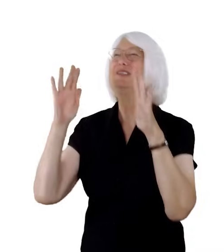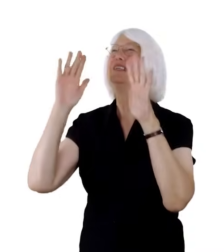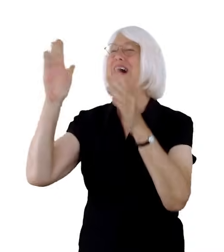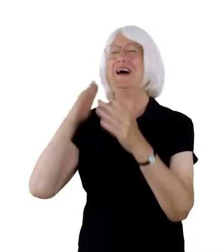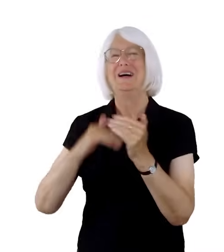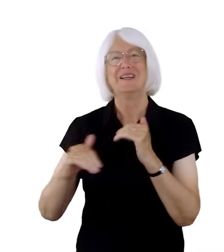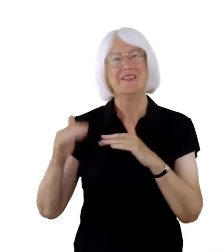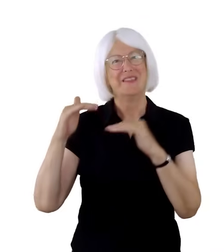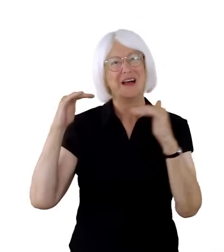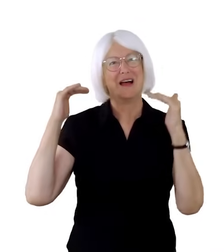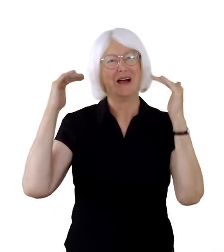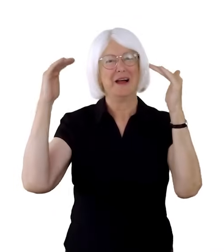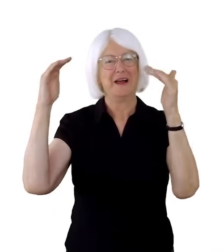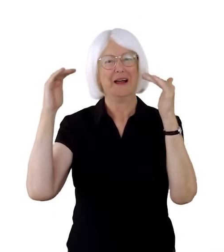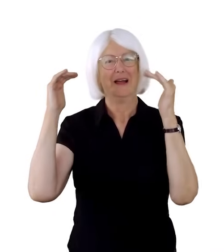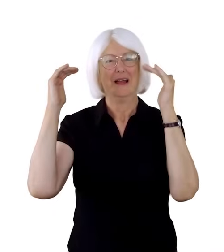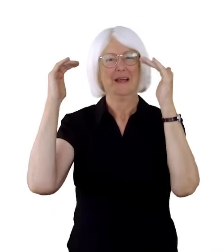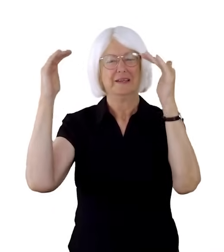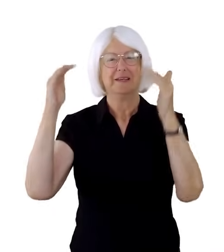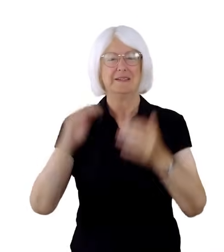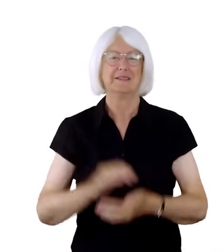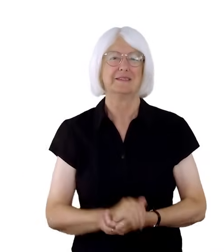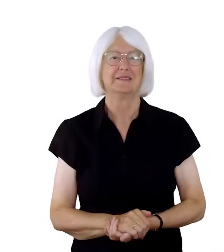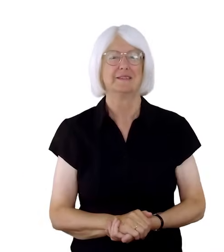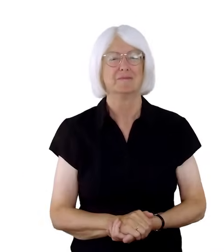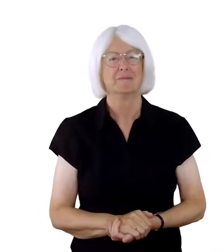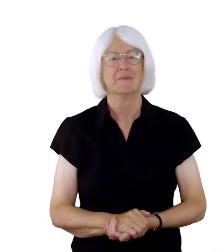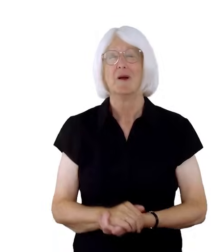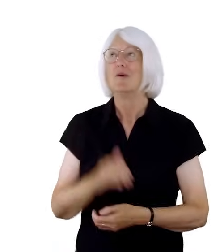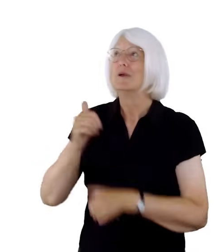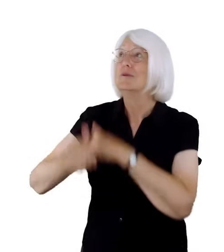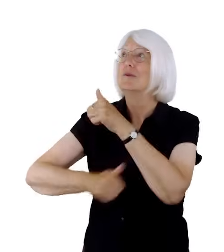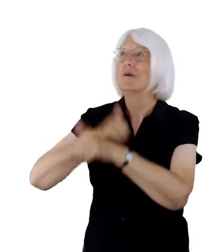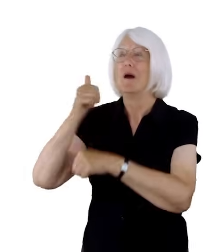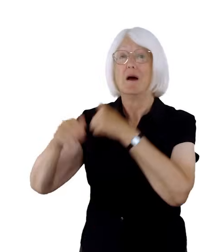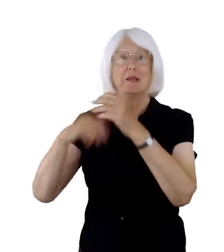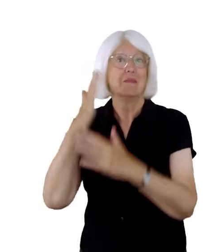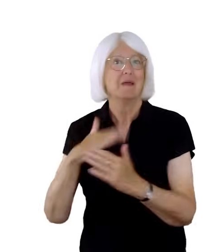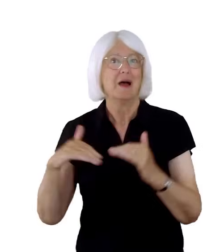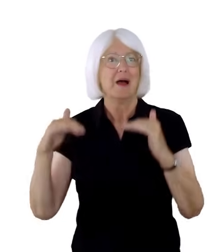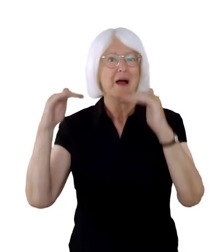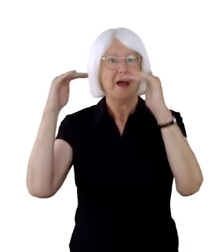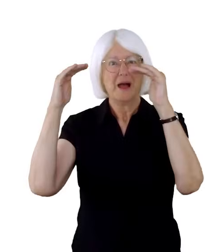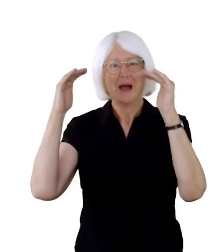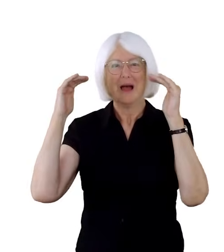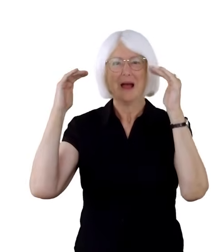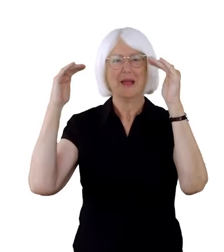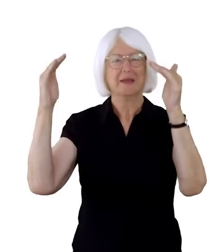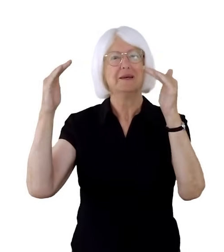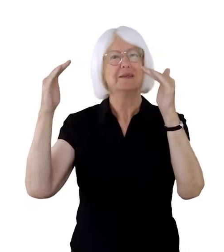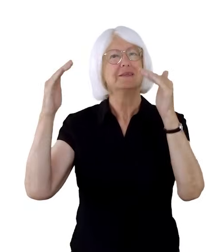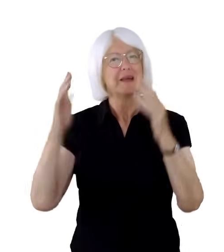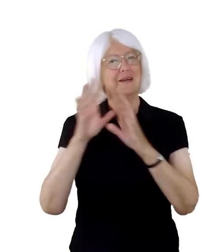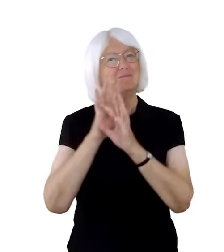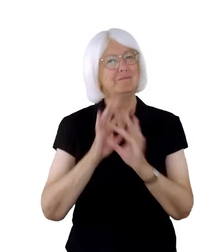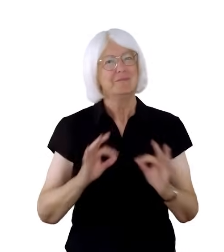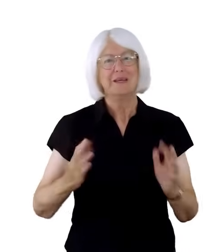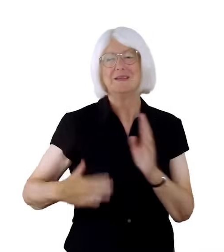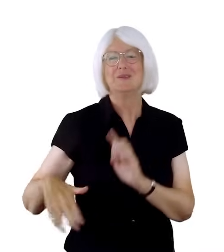Glory to God, in the highest